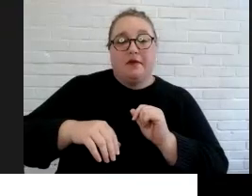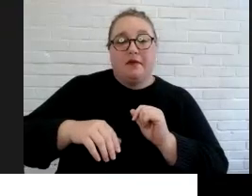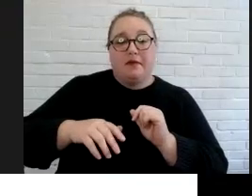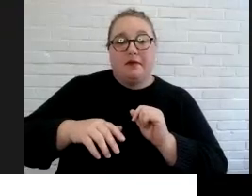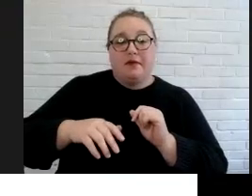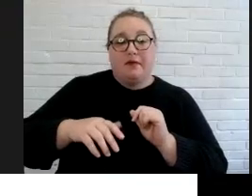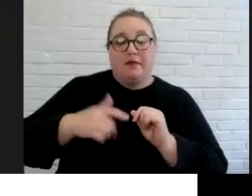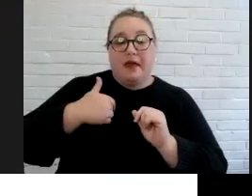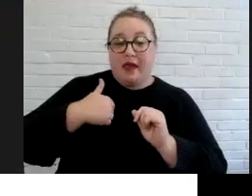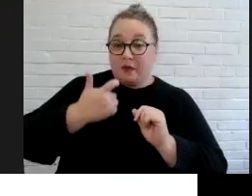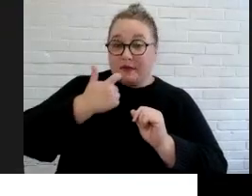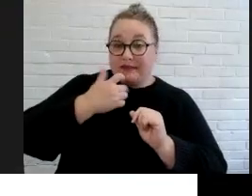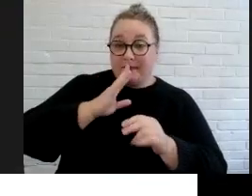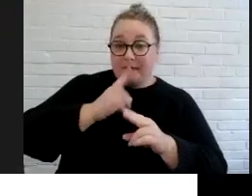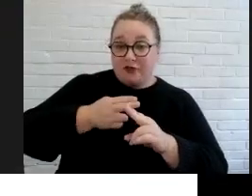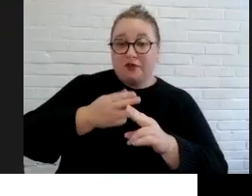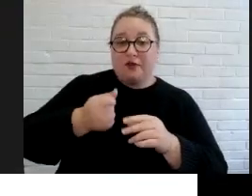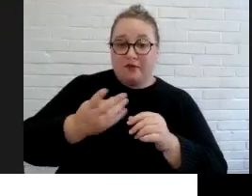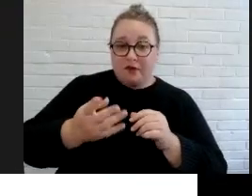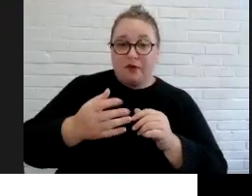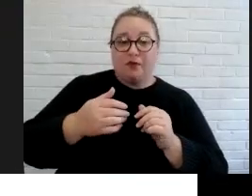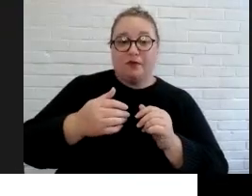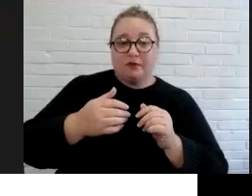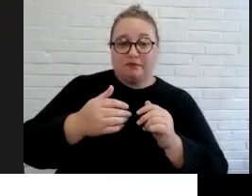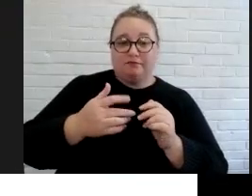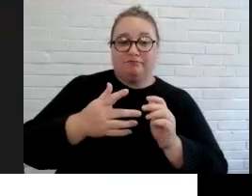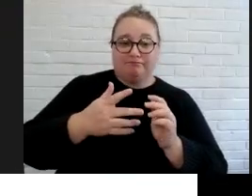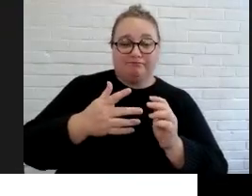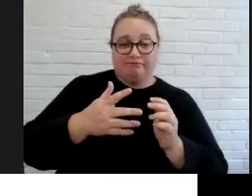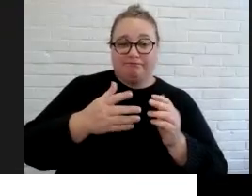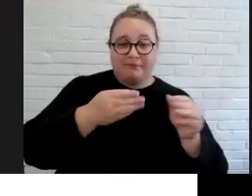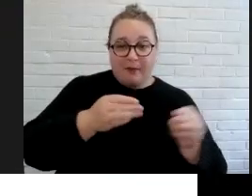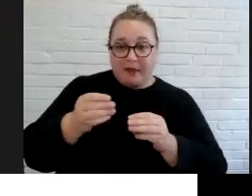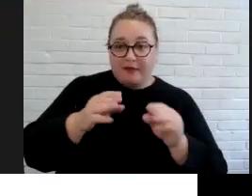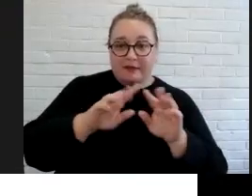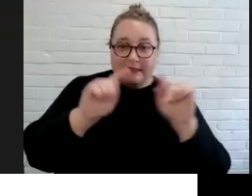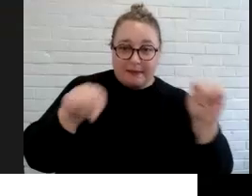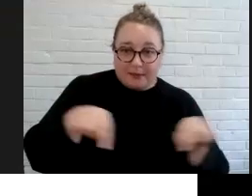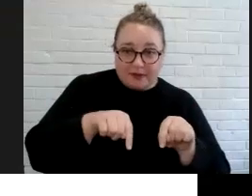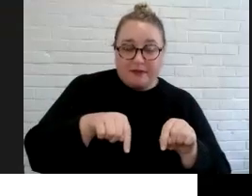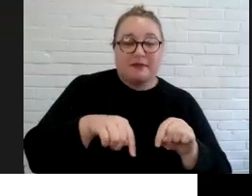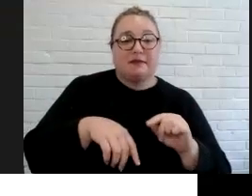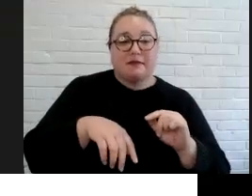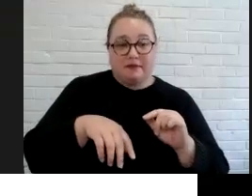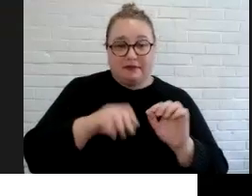mention, you know, whether it's the day/week one, or if it's the Canvas